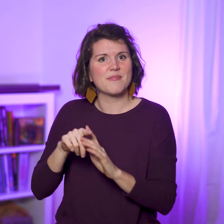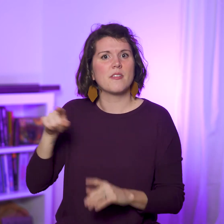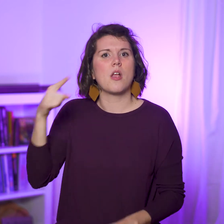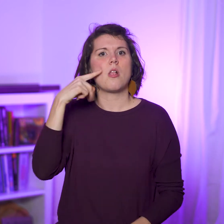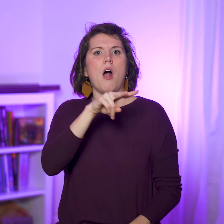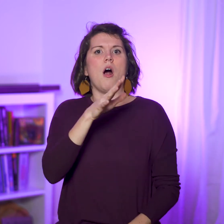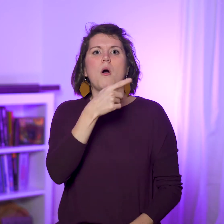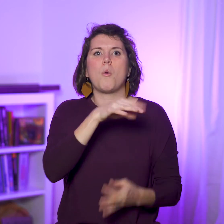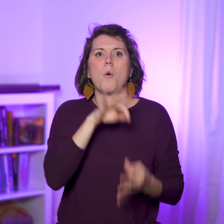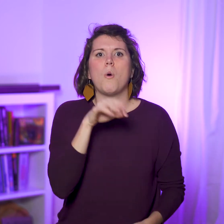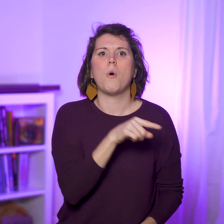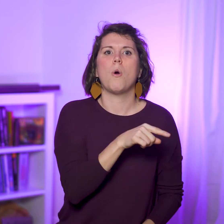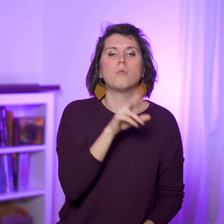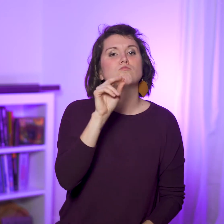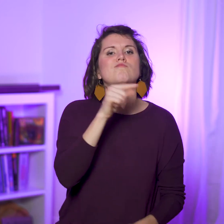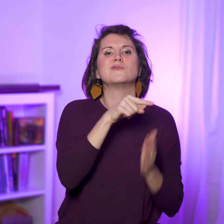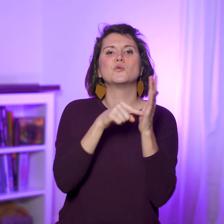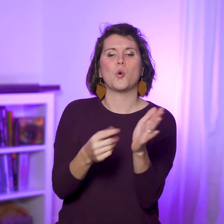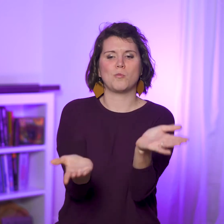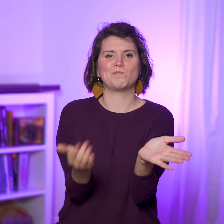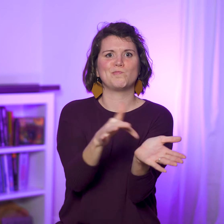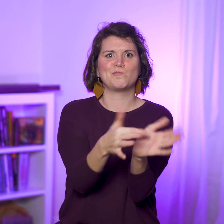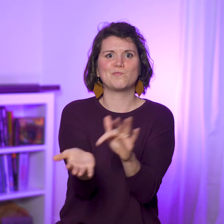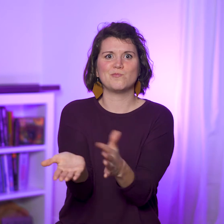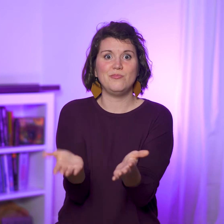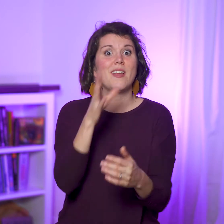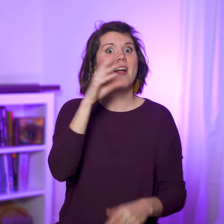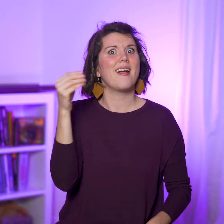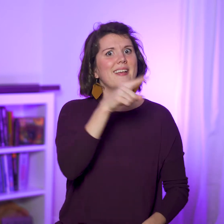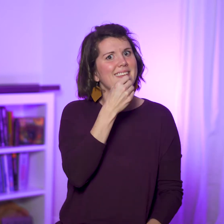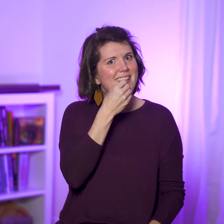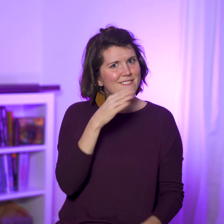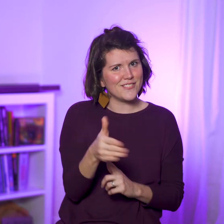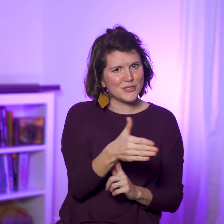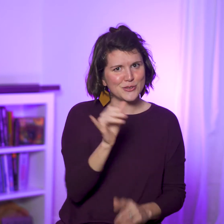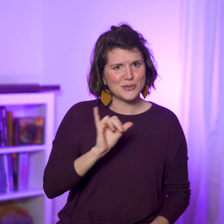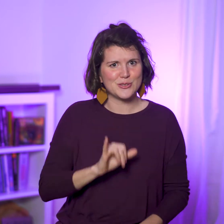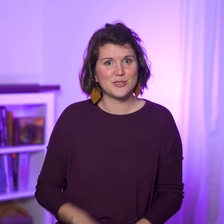They think He’s a ghost, so He shows His wounds and even eats fish.